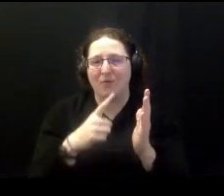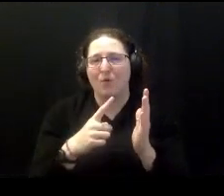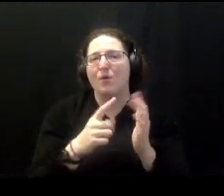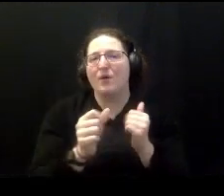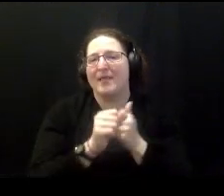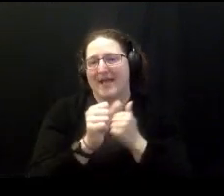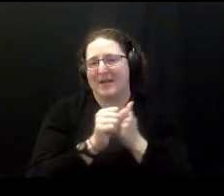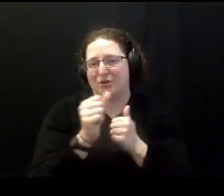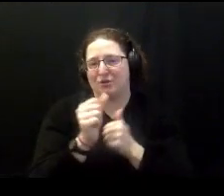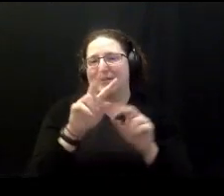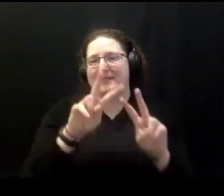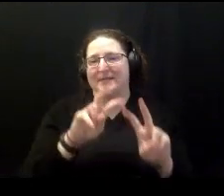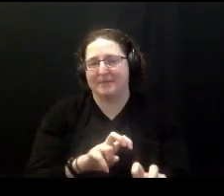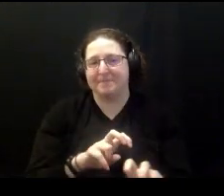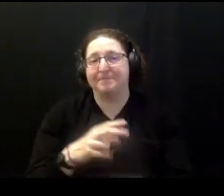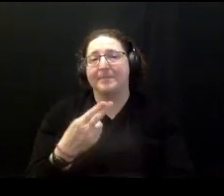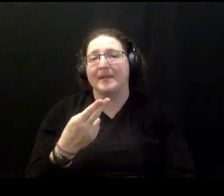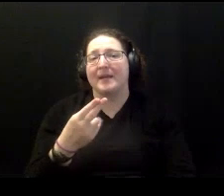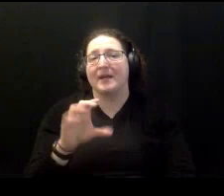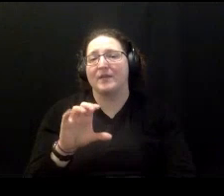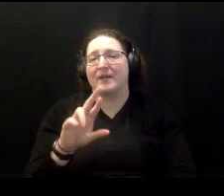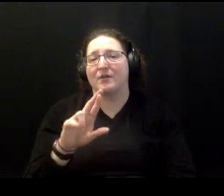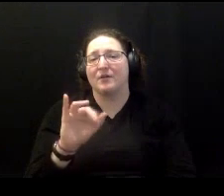The Healthcare Coalition of Rhode Island, for those who may not be immediately familiar,